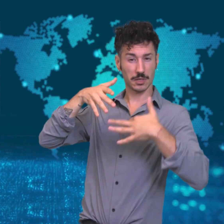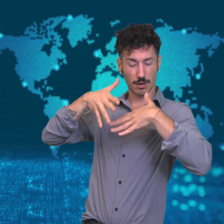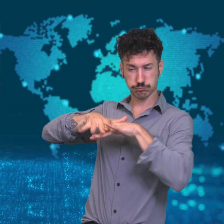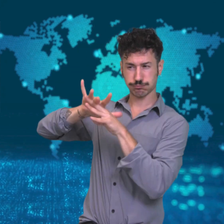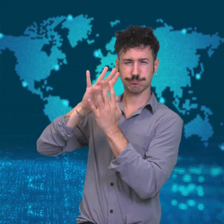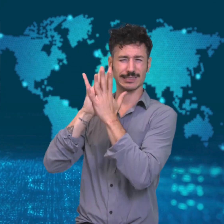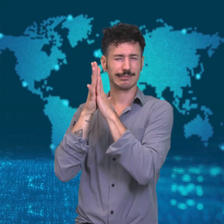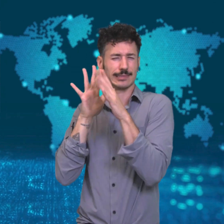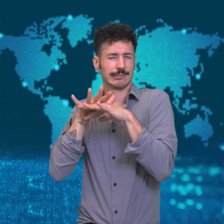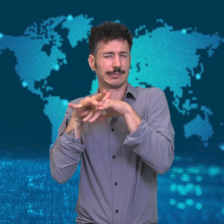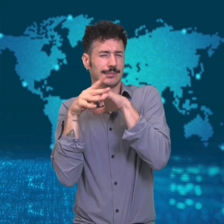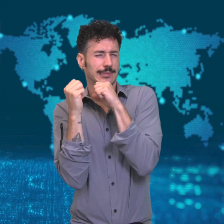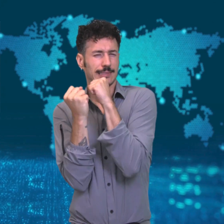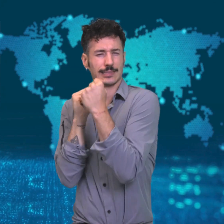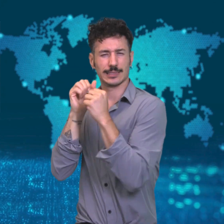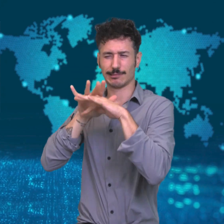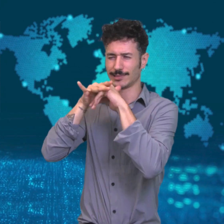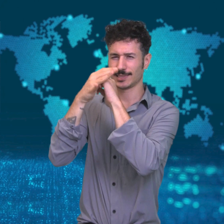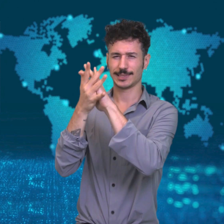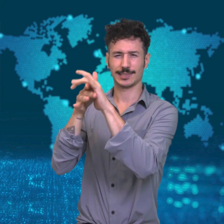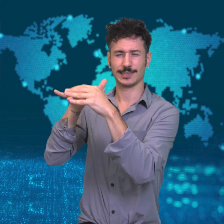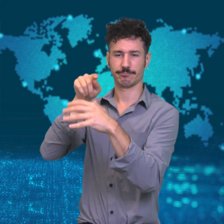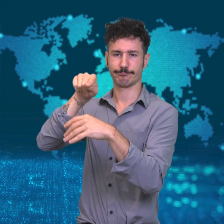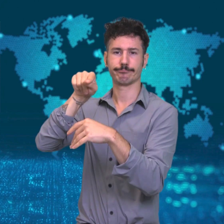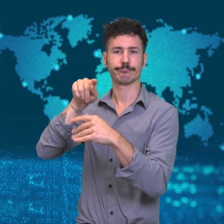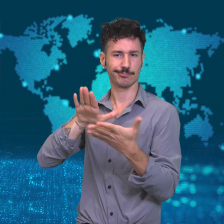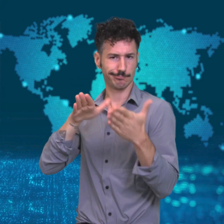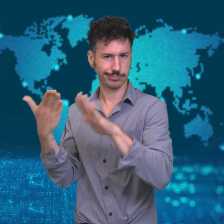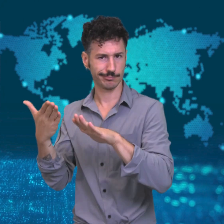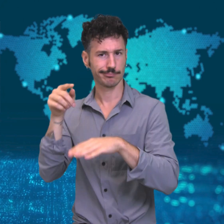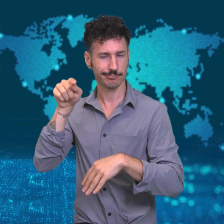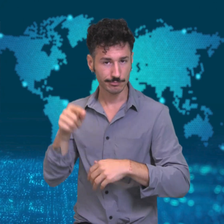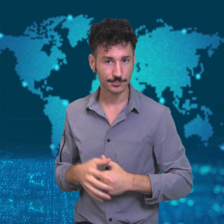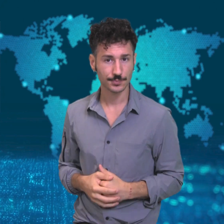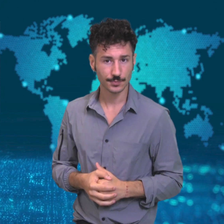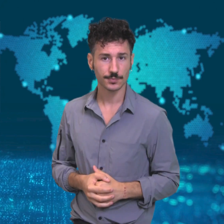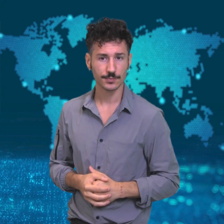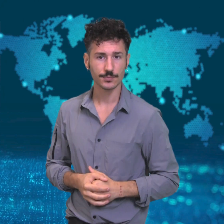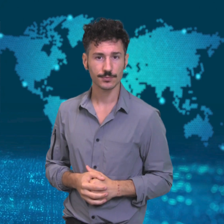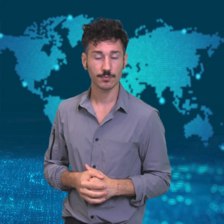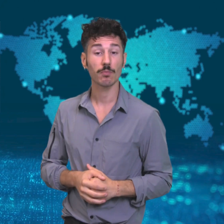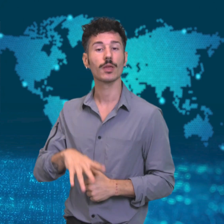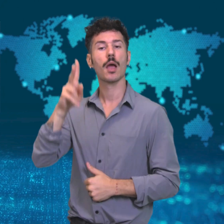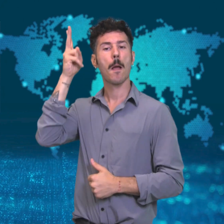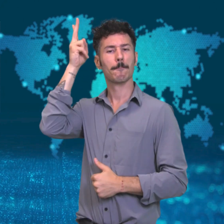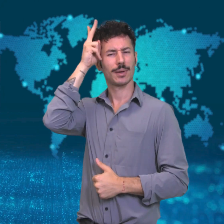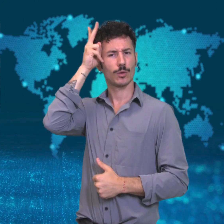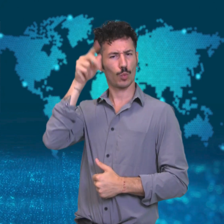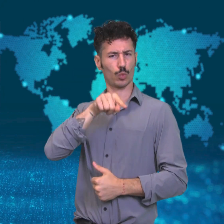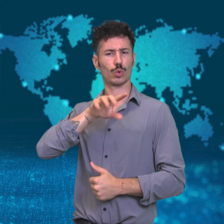They got stuck when they trampled each other in the staircase.